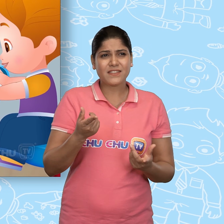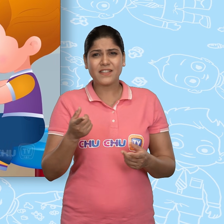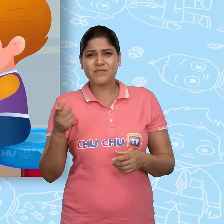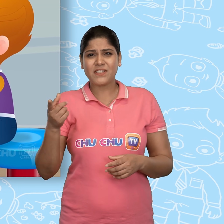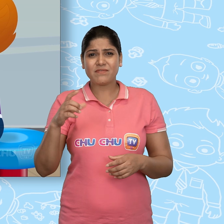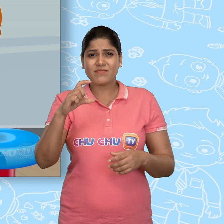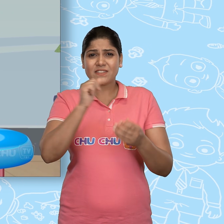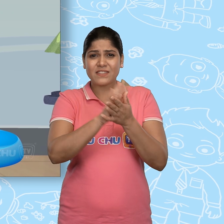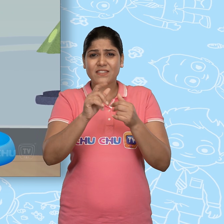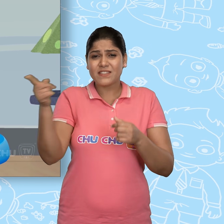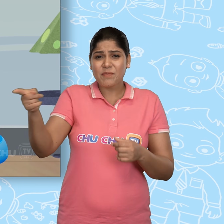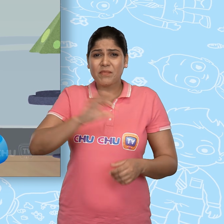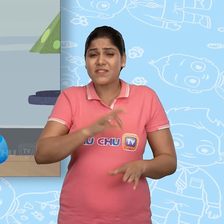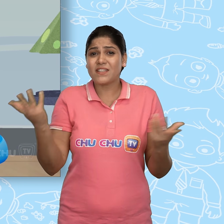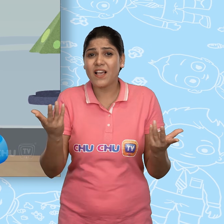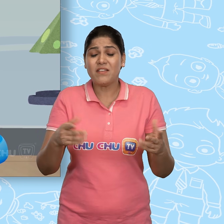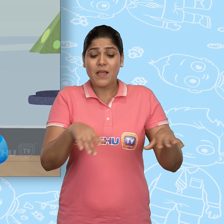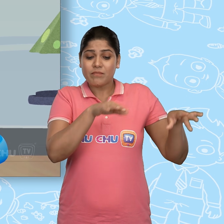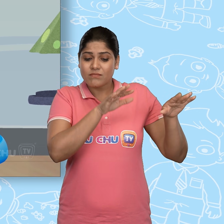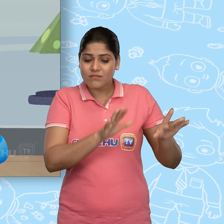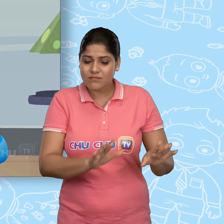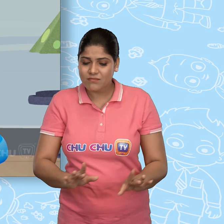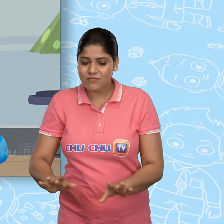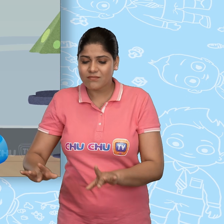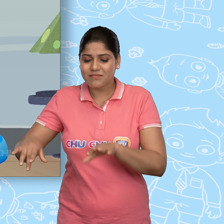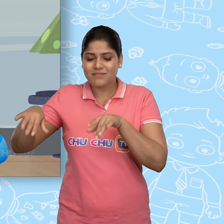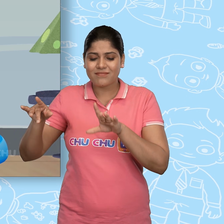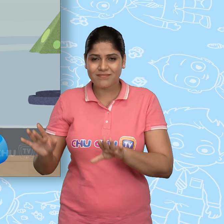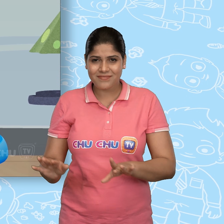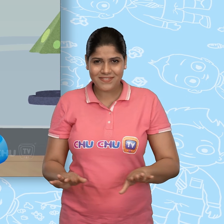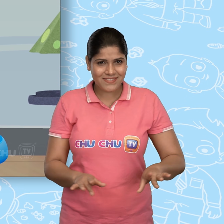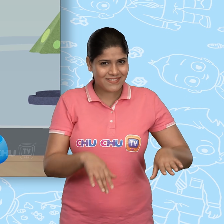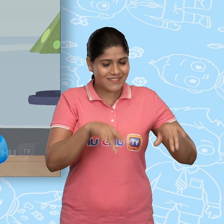The thing that ChaCha enjoyed more than anything else Was playing the piano.